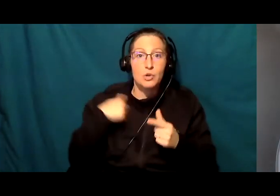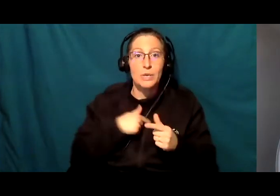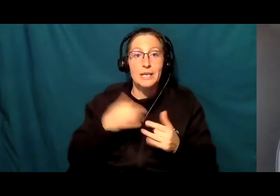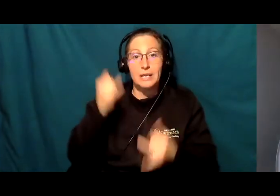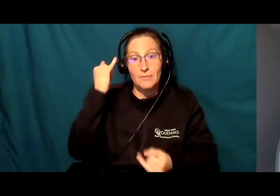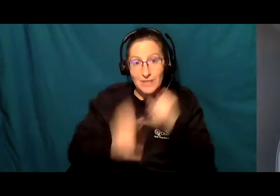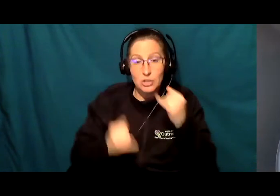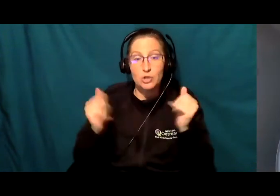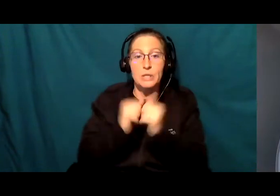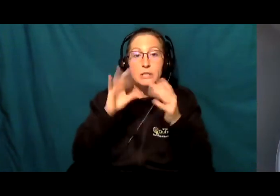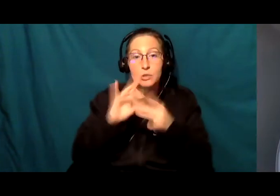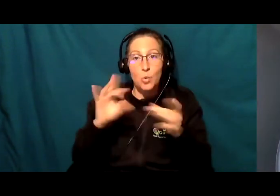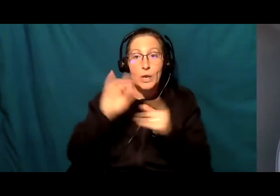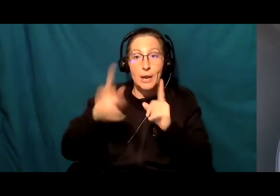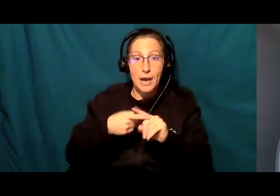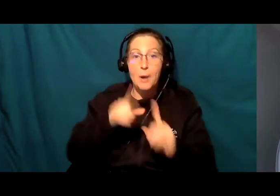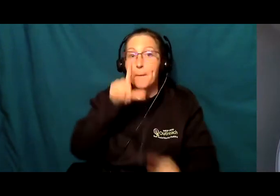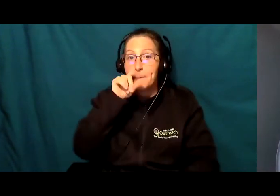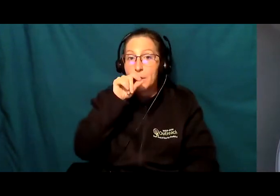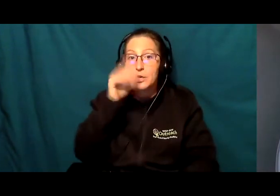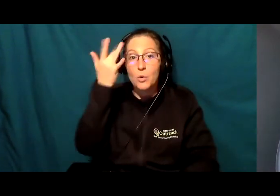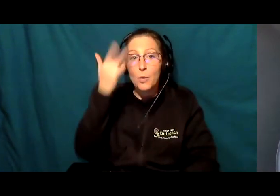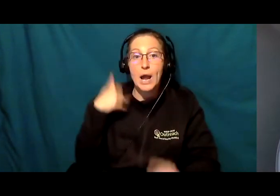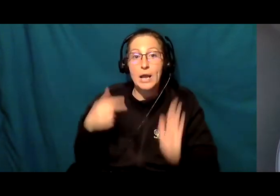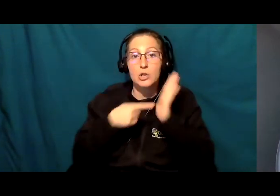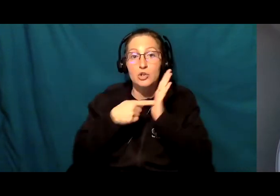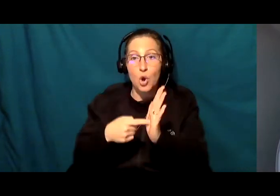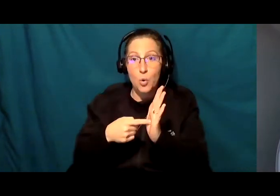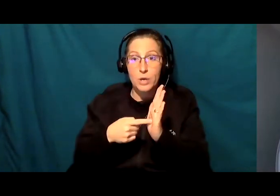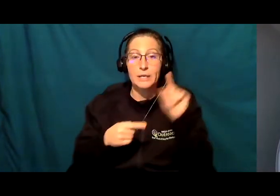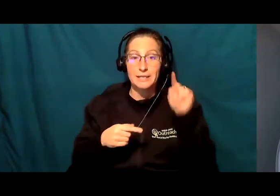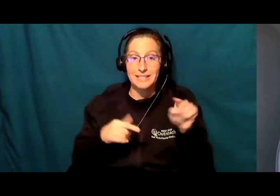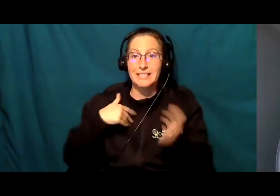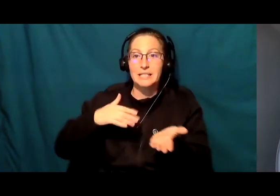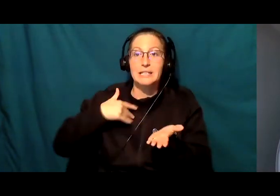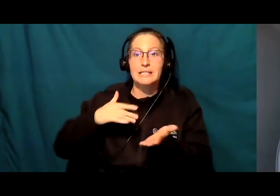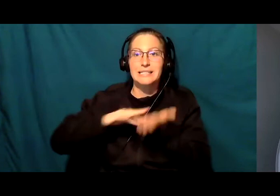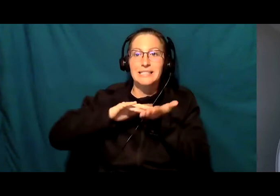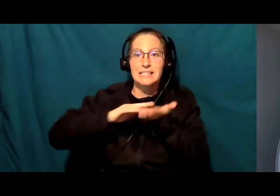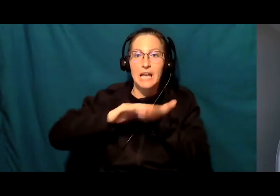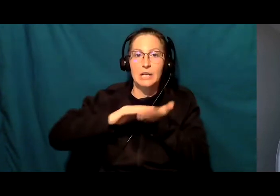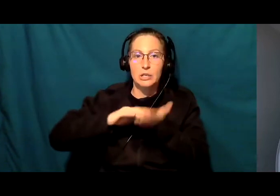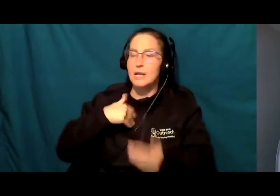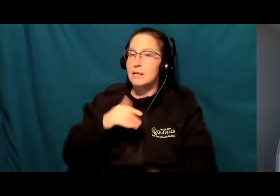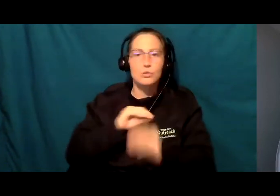because I've also shown her that this is a tactile bird. I'm not putting a beak on it, but she